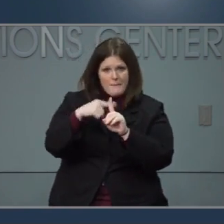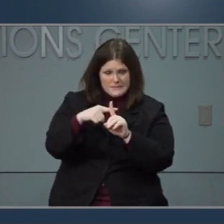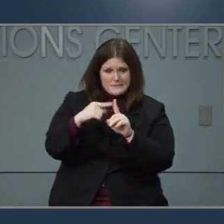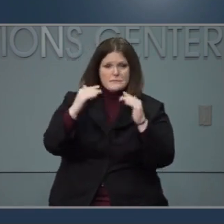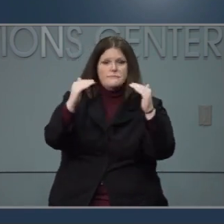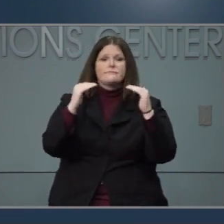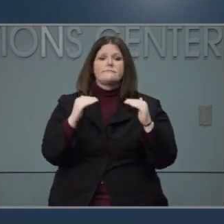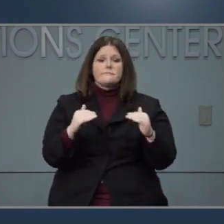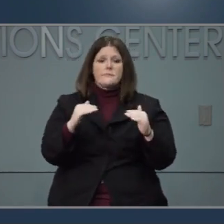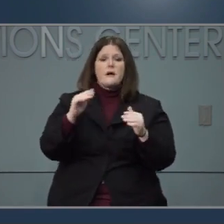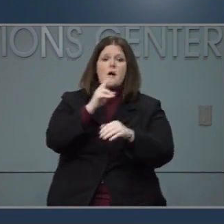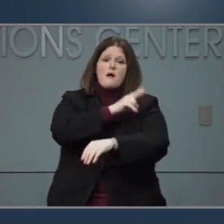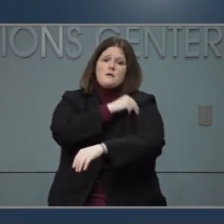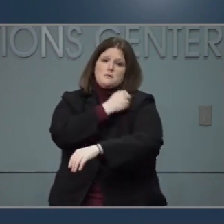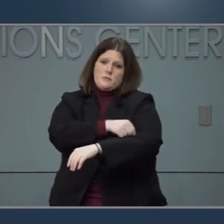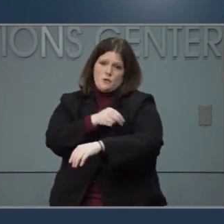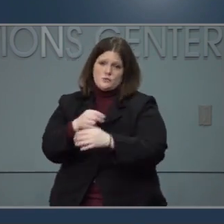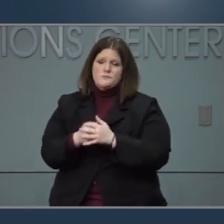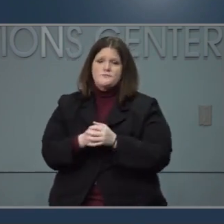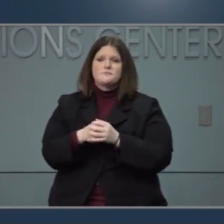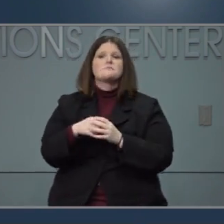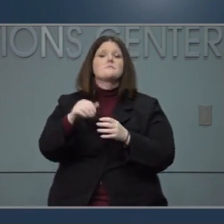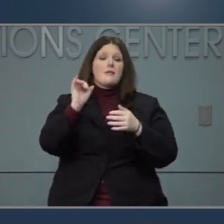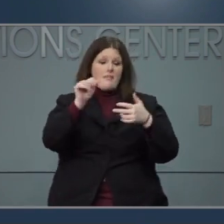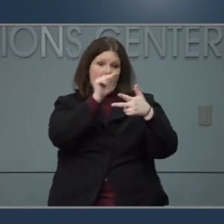POSITIVE AND A COMPOSITE HOSPITAL IMPACT SCORE.